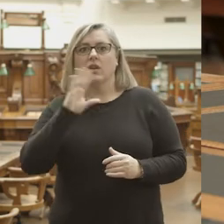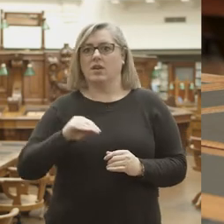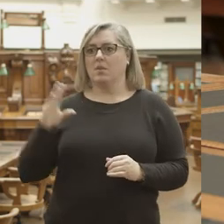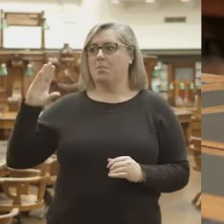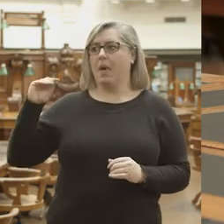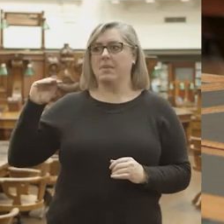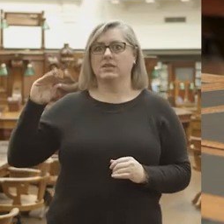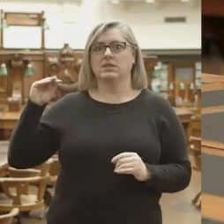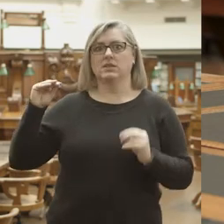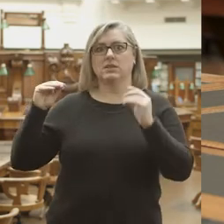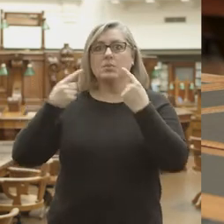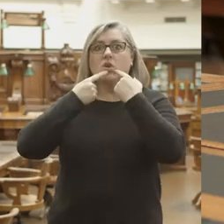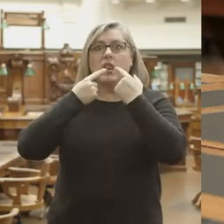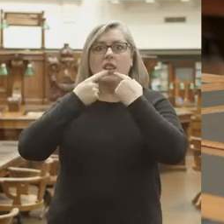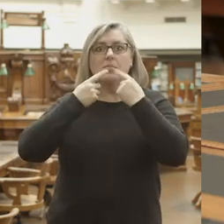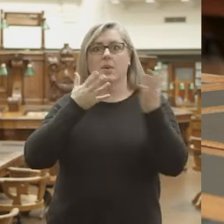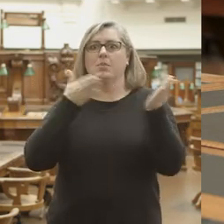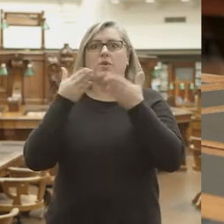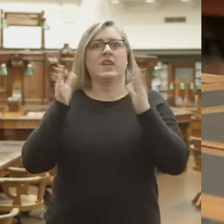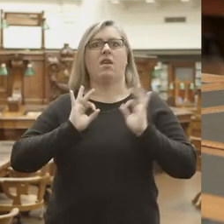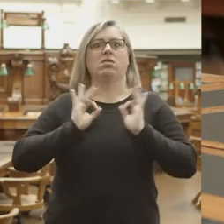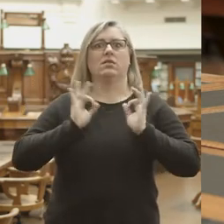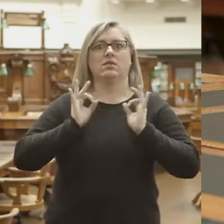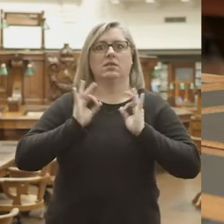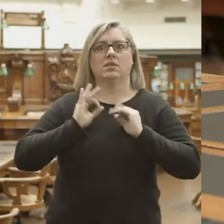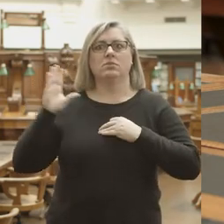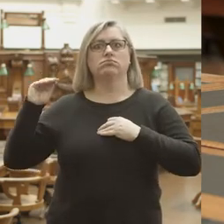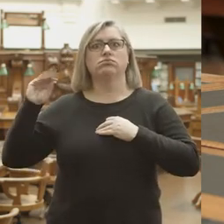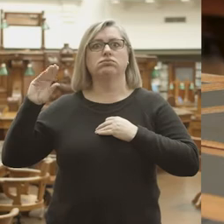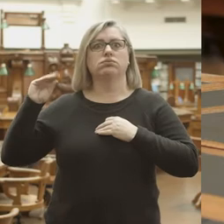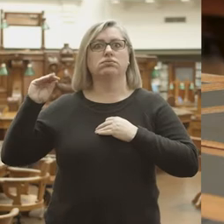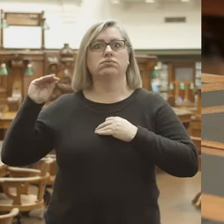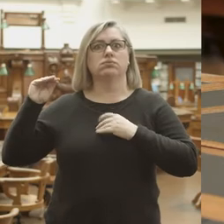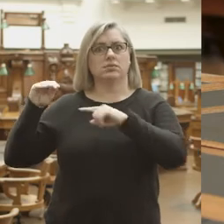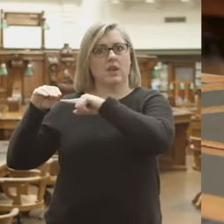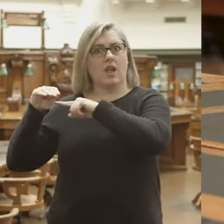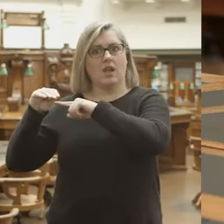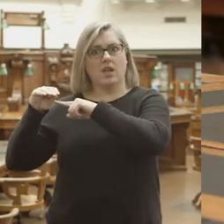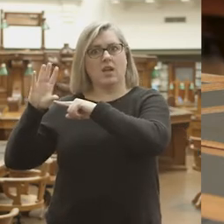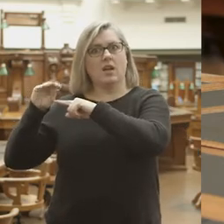because my lips are barely moving and the puppet's mouth is.